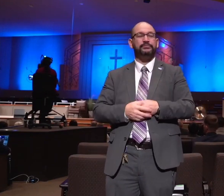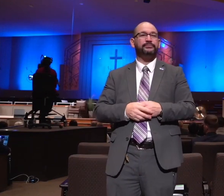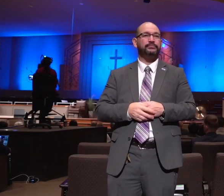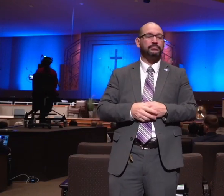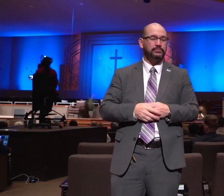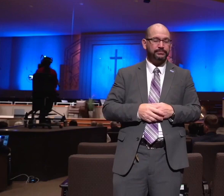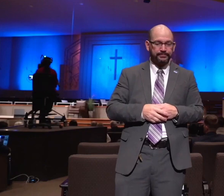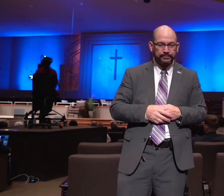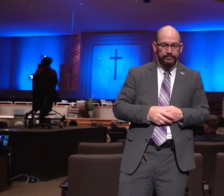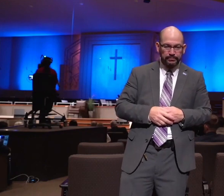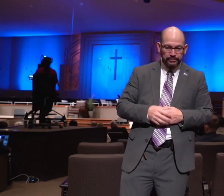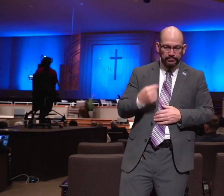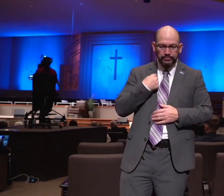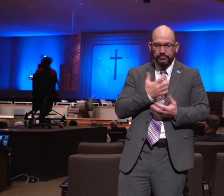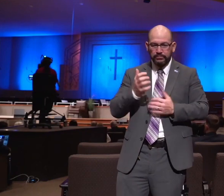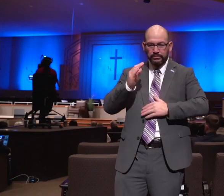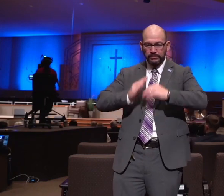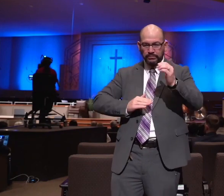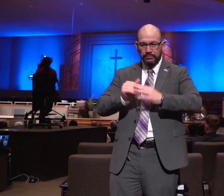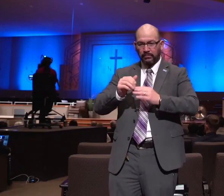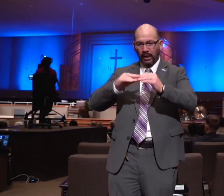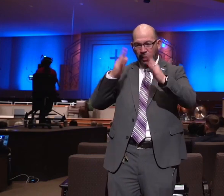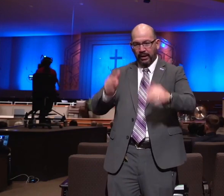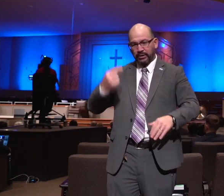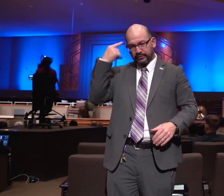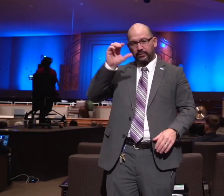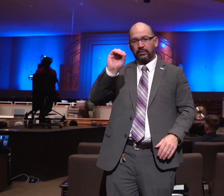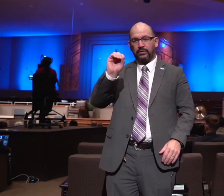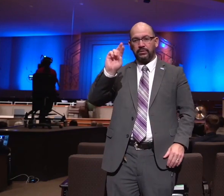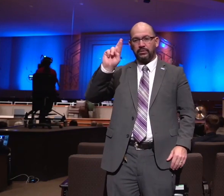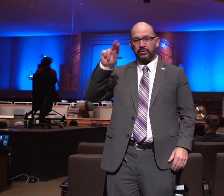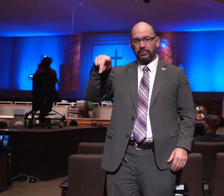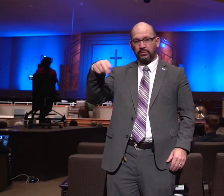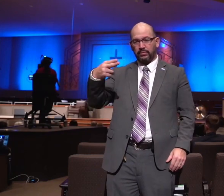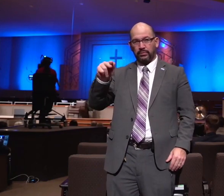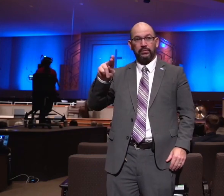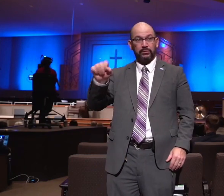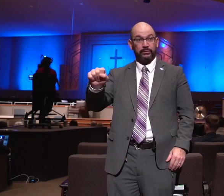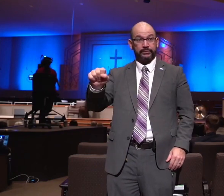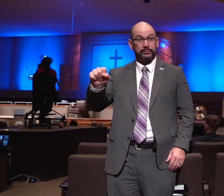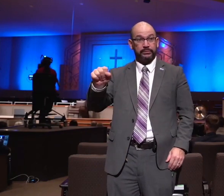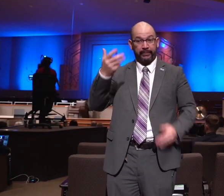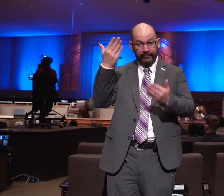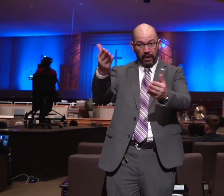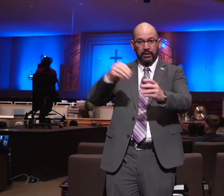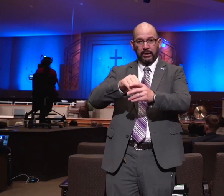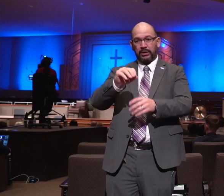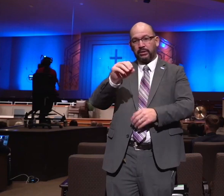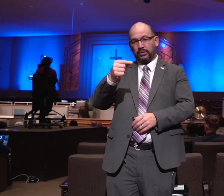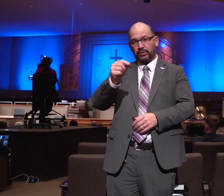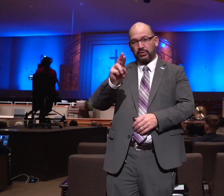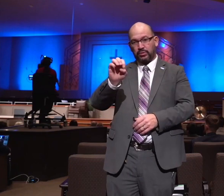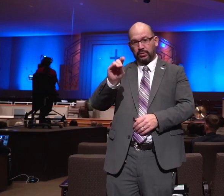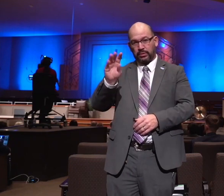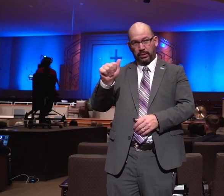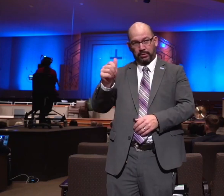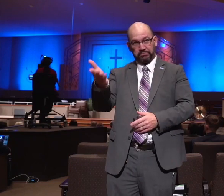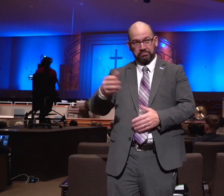build an orphanage our daughter Kristy was 16